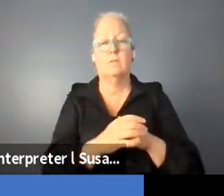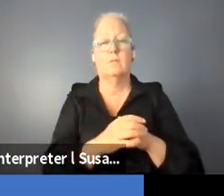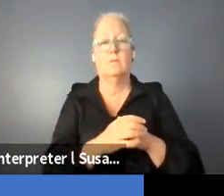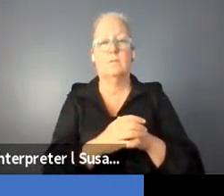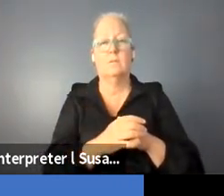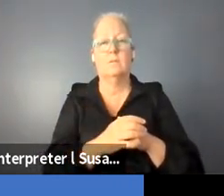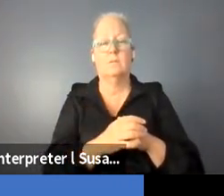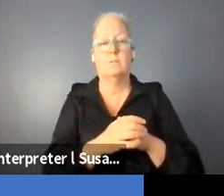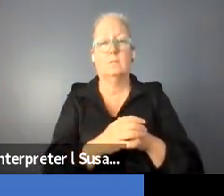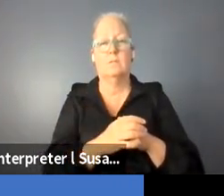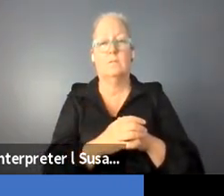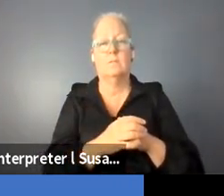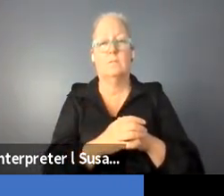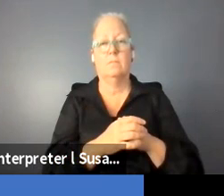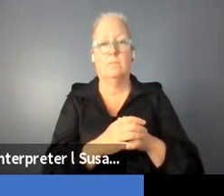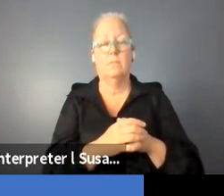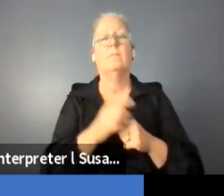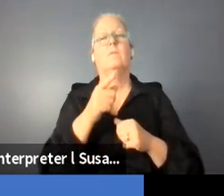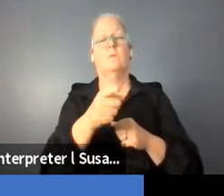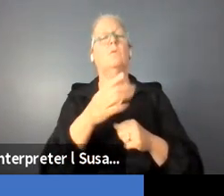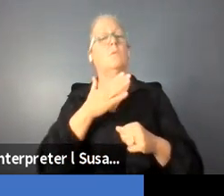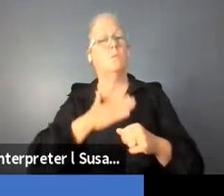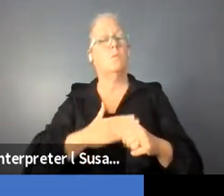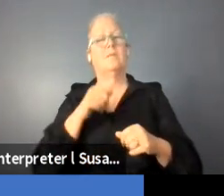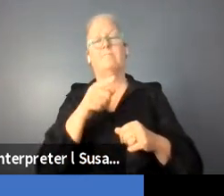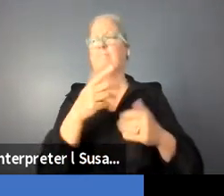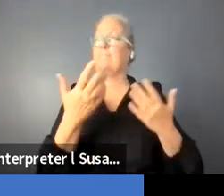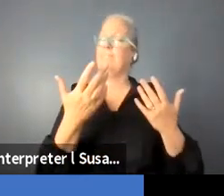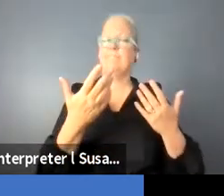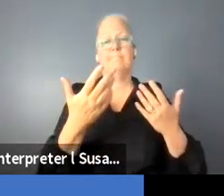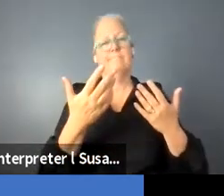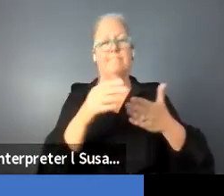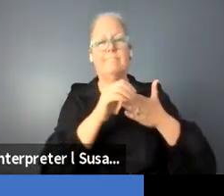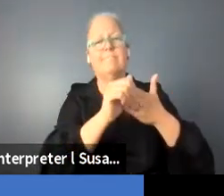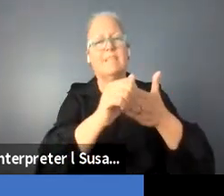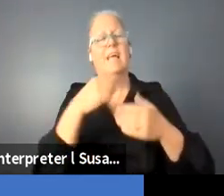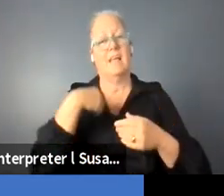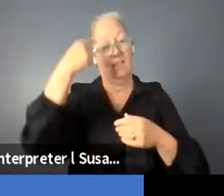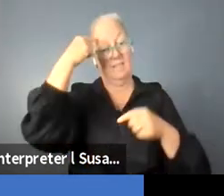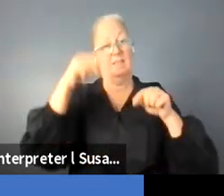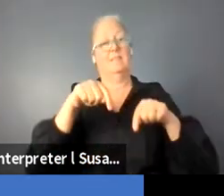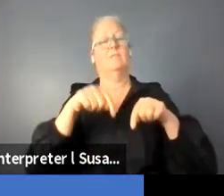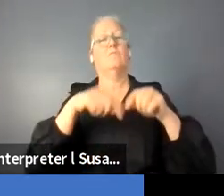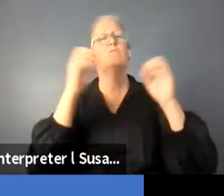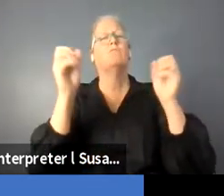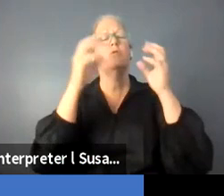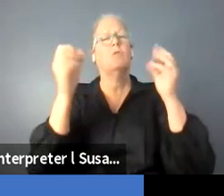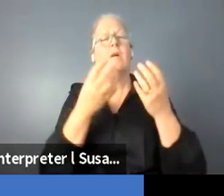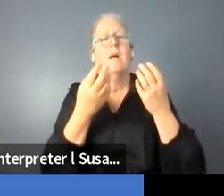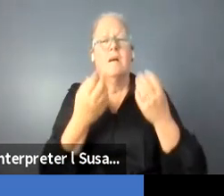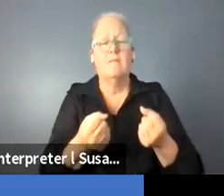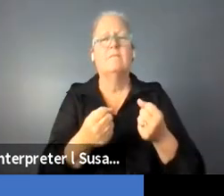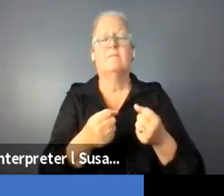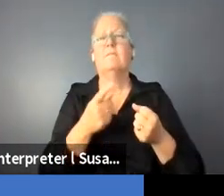that Amber is going to lead, is really that, I think this crisis has seen a kind of growing engagement of organizations, a person with disability